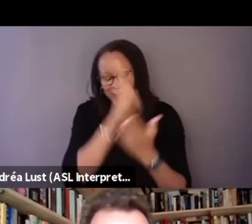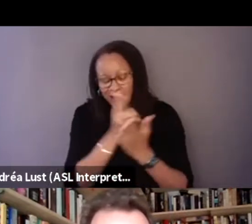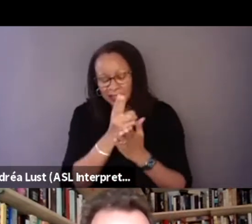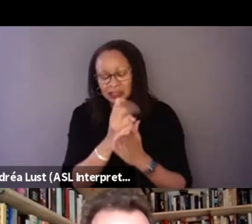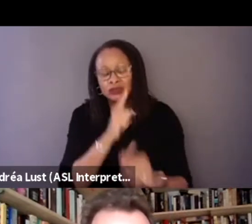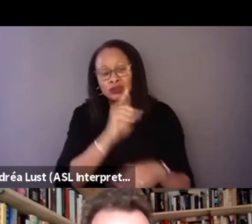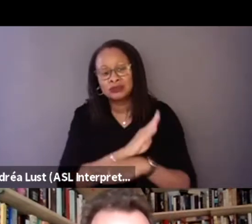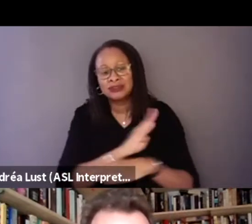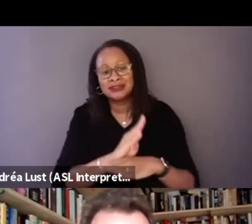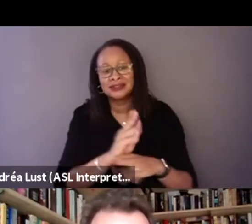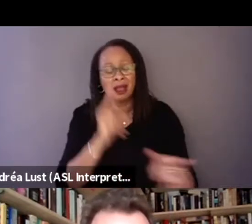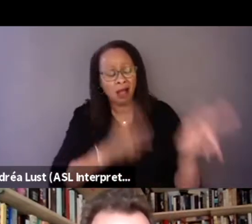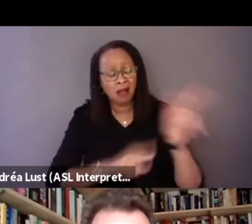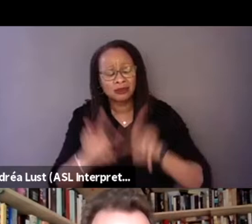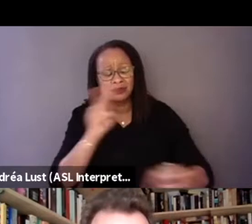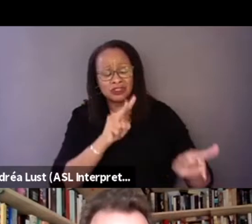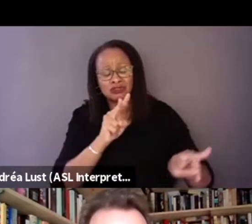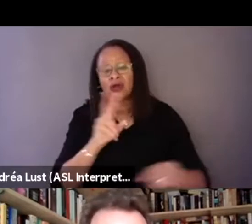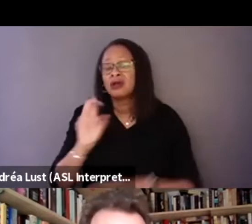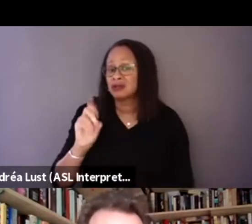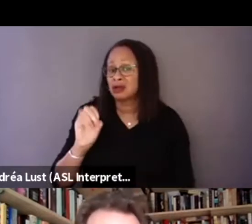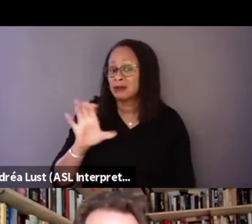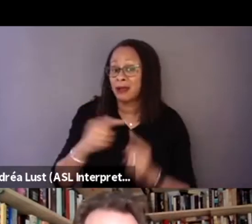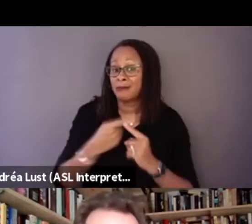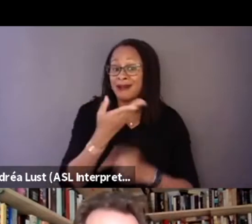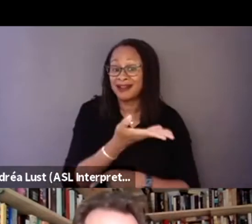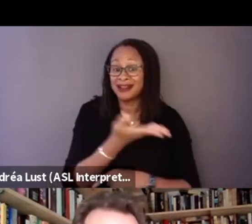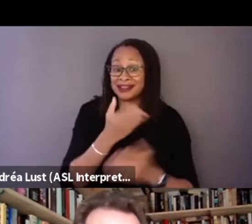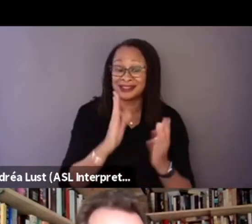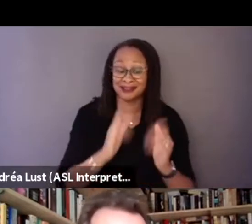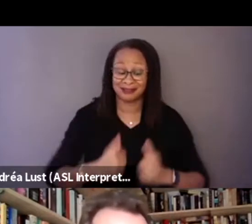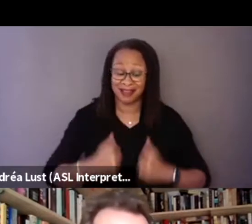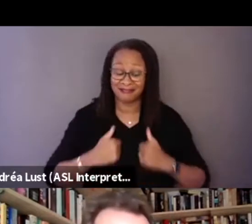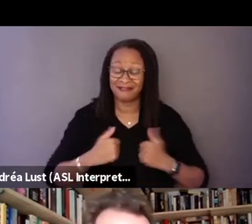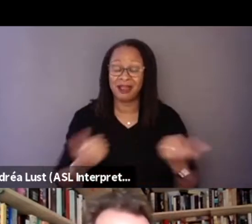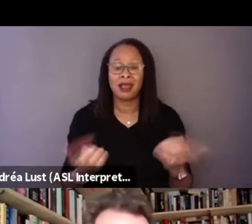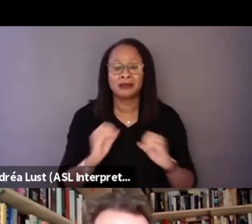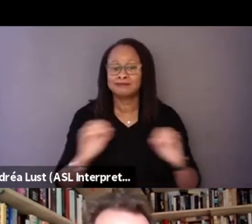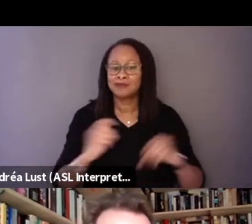observational documentary about his life. And there really wasn't any time to waste on that